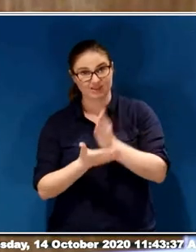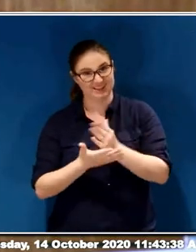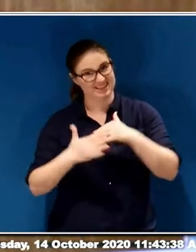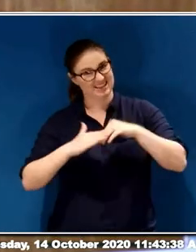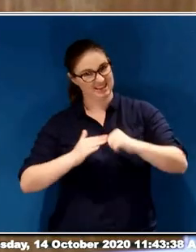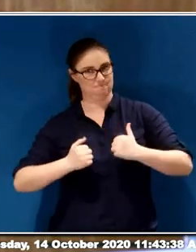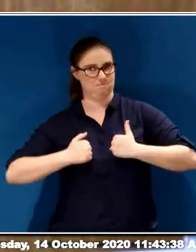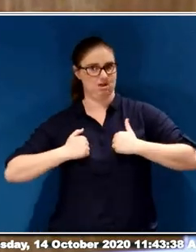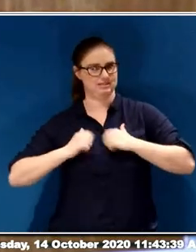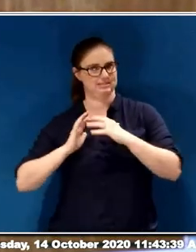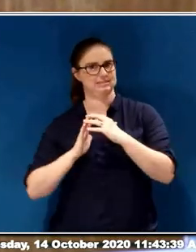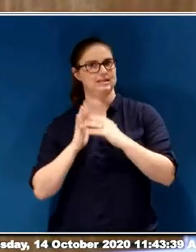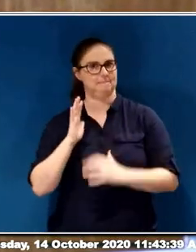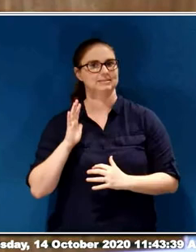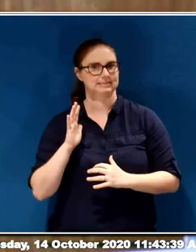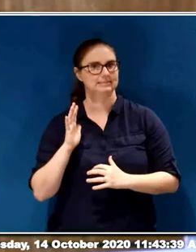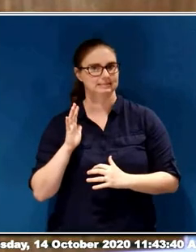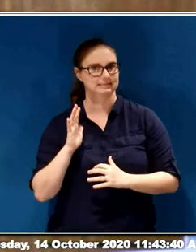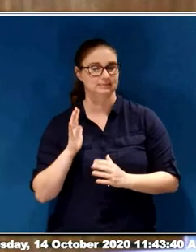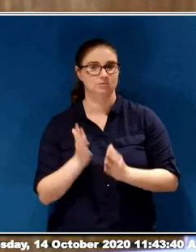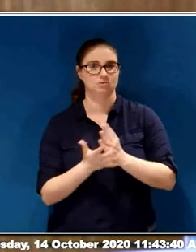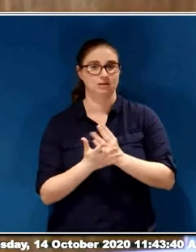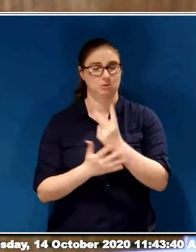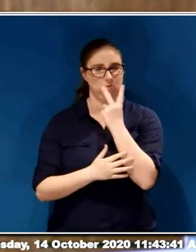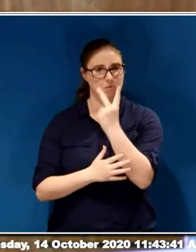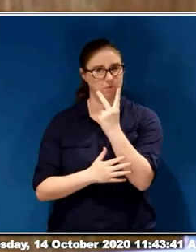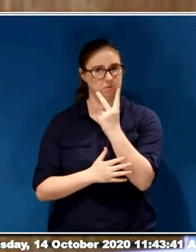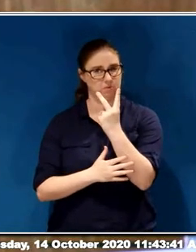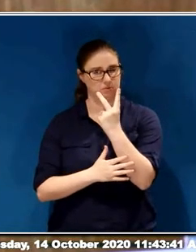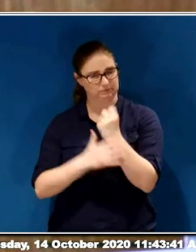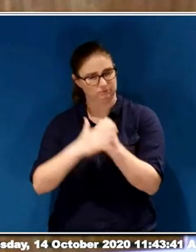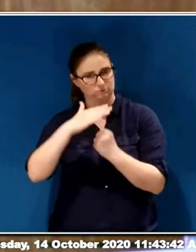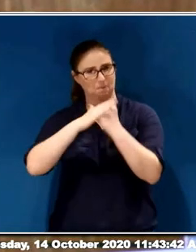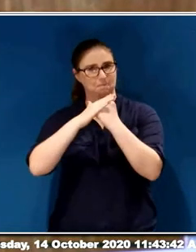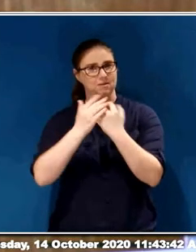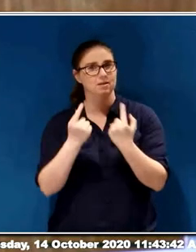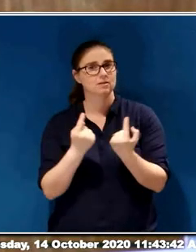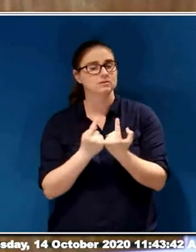But I guess the two largest things: one for Kobe, he has requested that there be